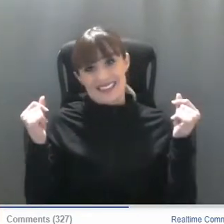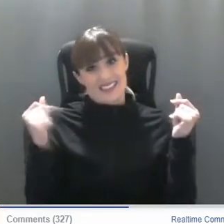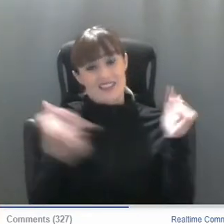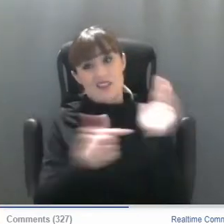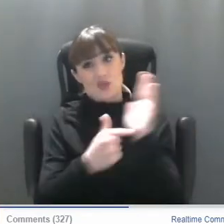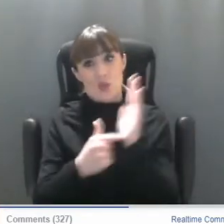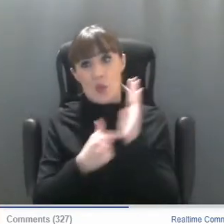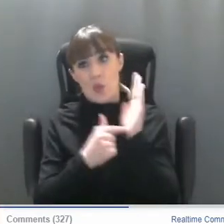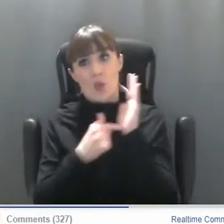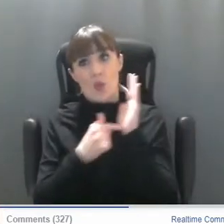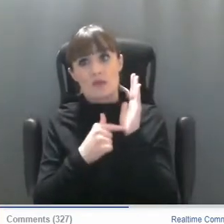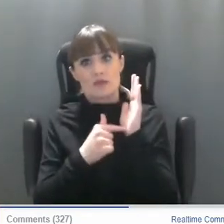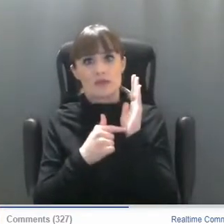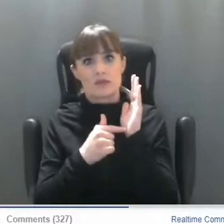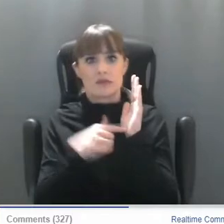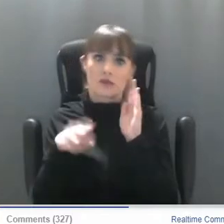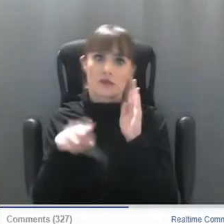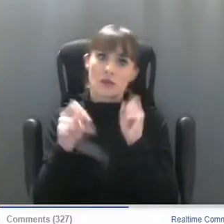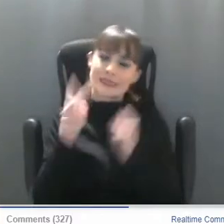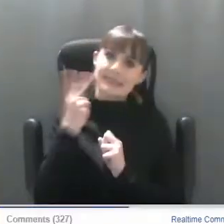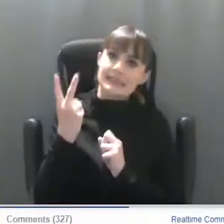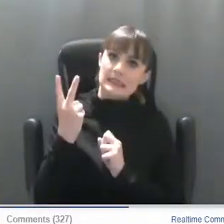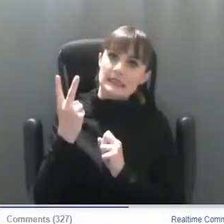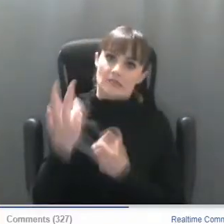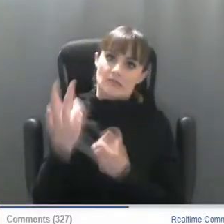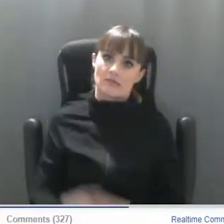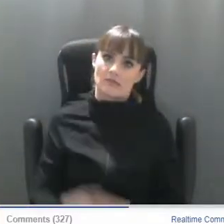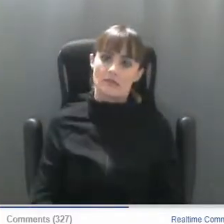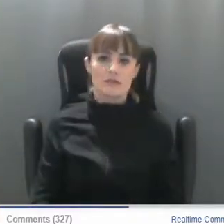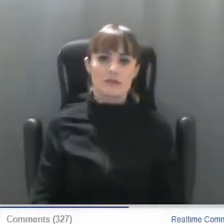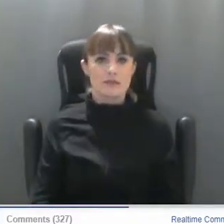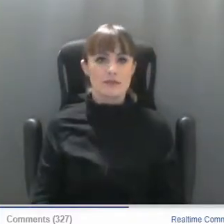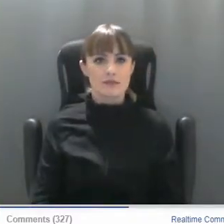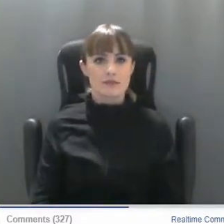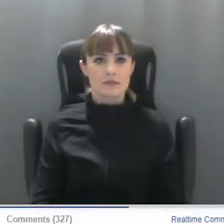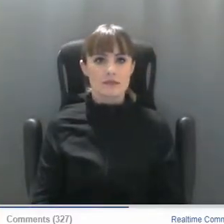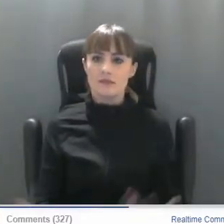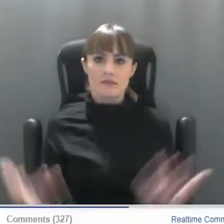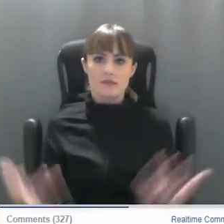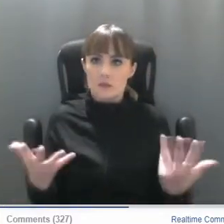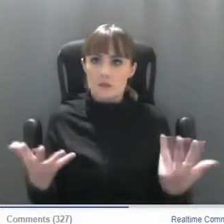just kind of see- see what you're dealing with, because we've had a lot of